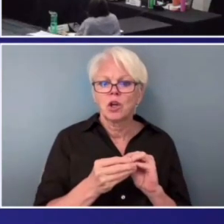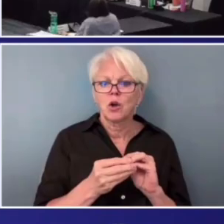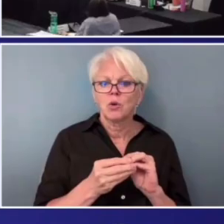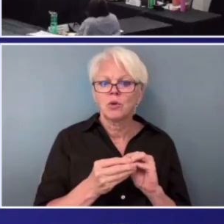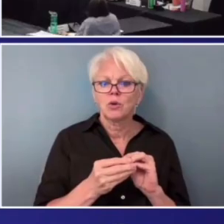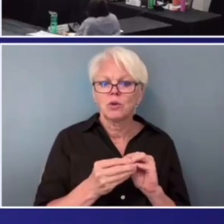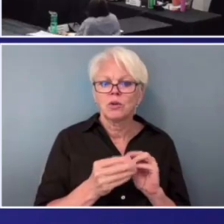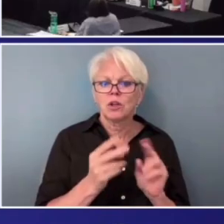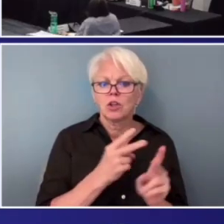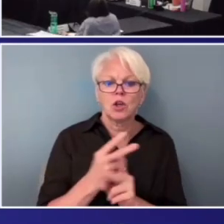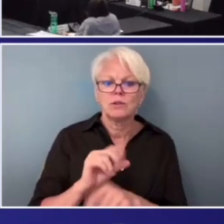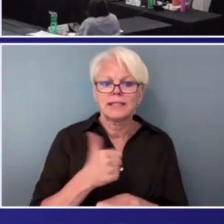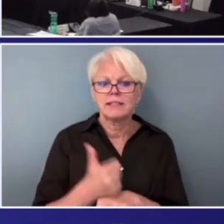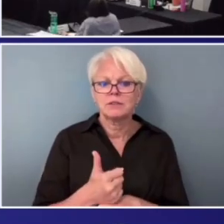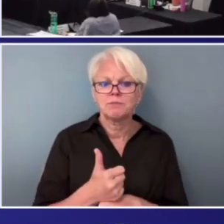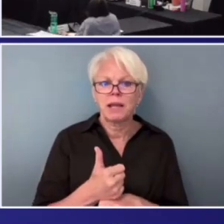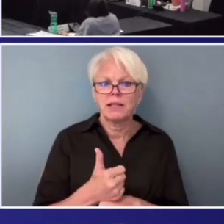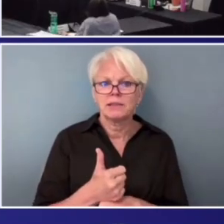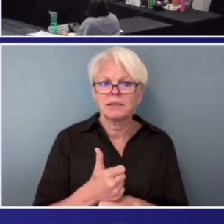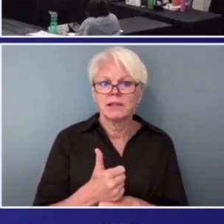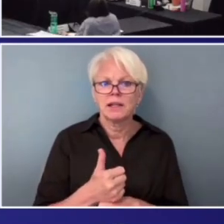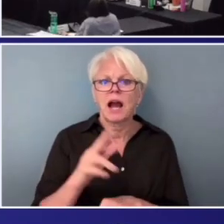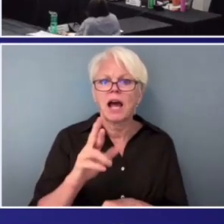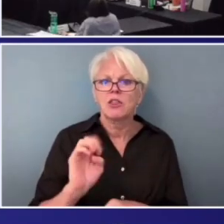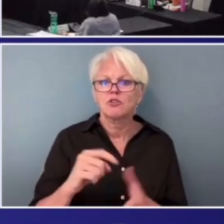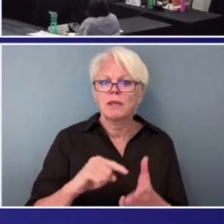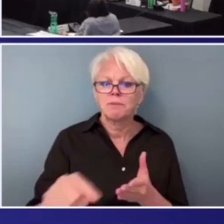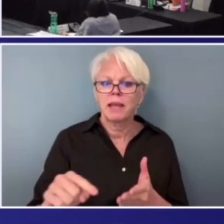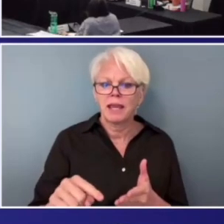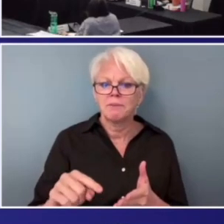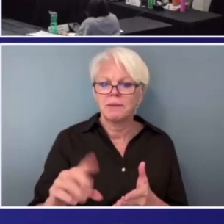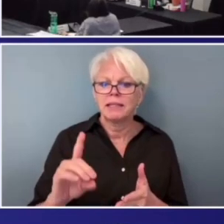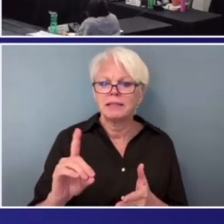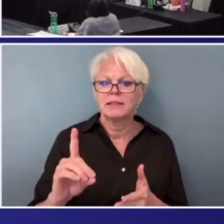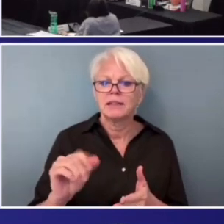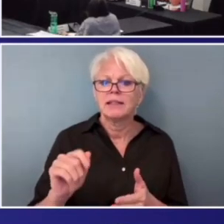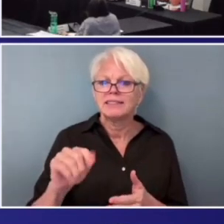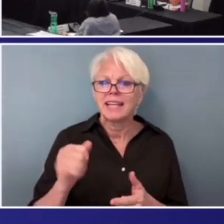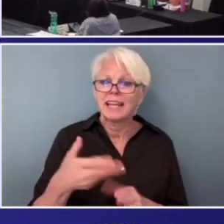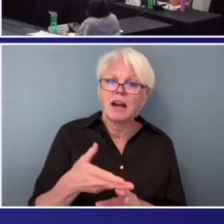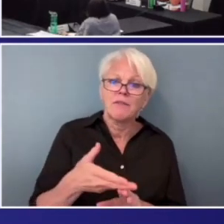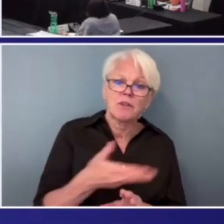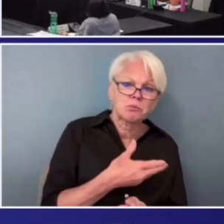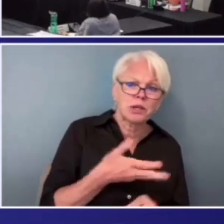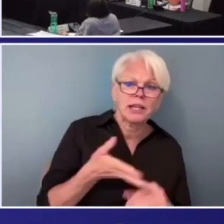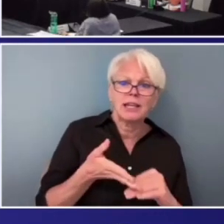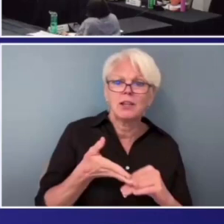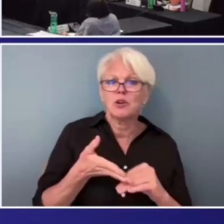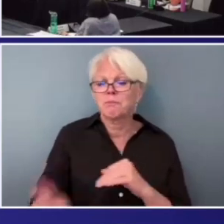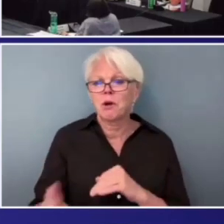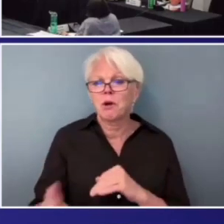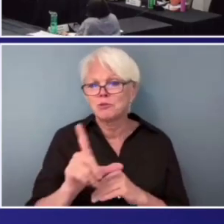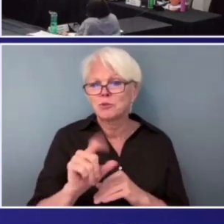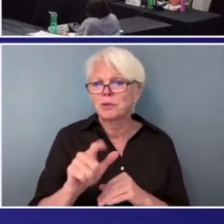amount, or is that based off the repayment date of the pre 2026 loans or the post-2026 loans? Like, what's the actual borrowing